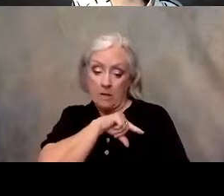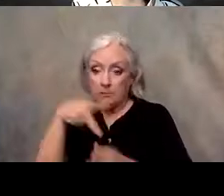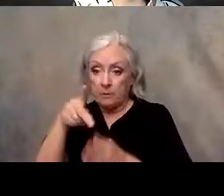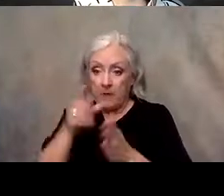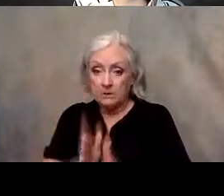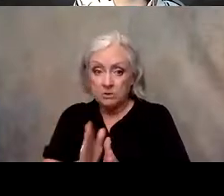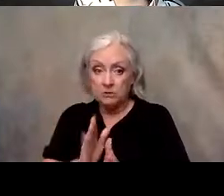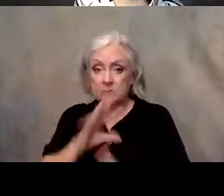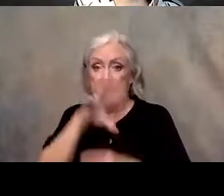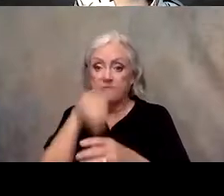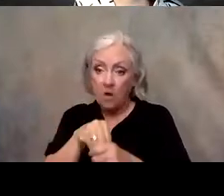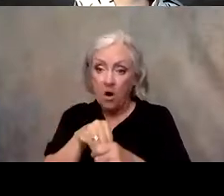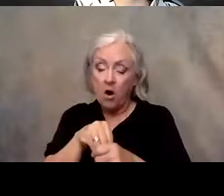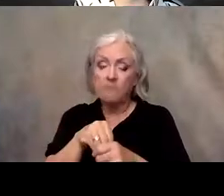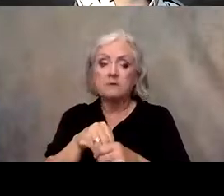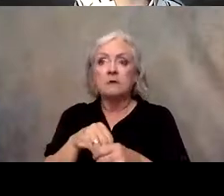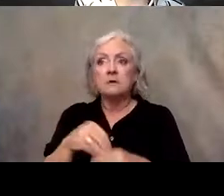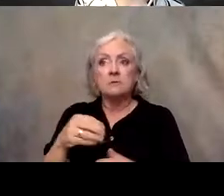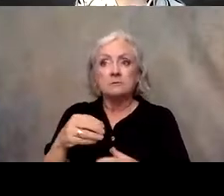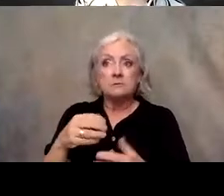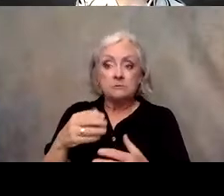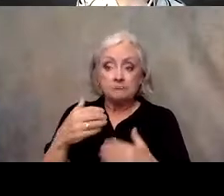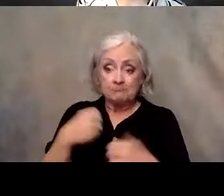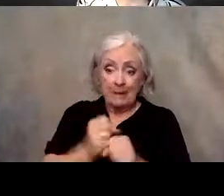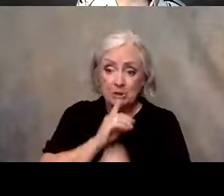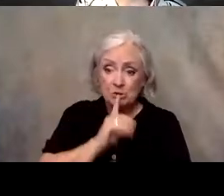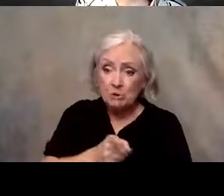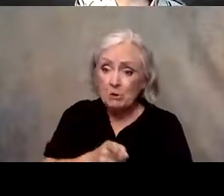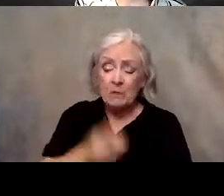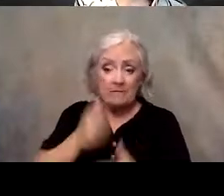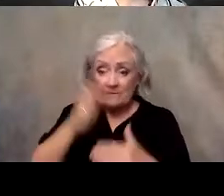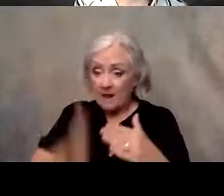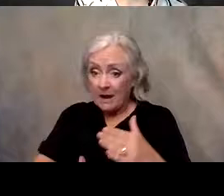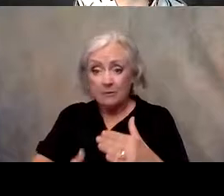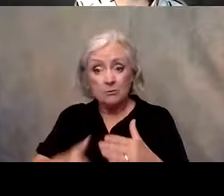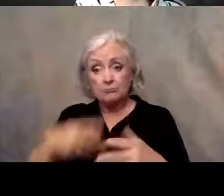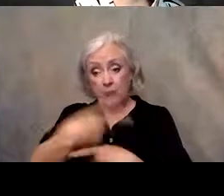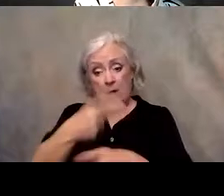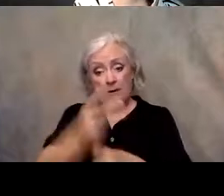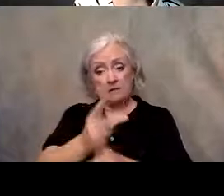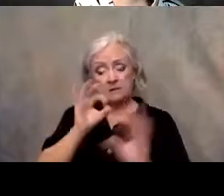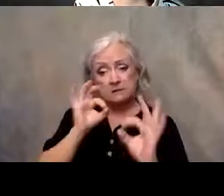to make sure that the final product is exactly what our clients need. So when we are looking at captioning costs,